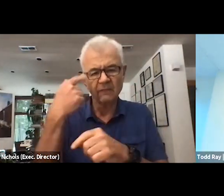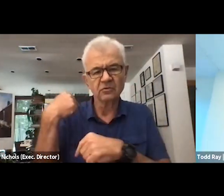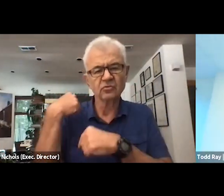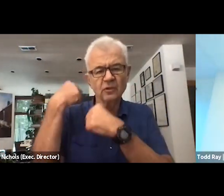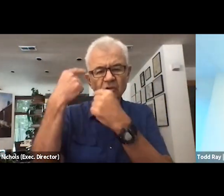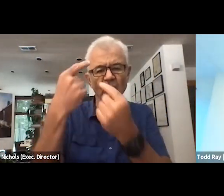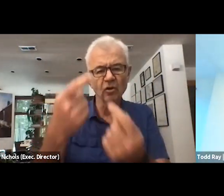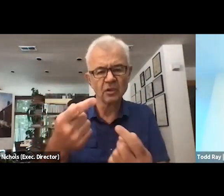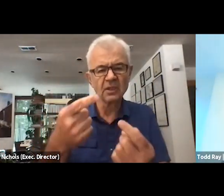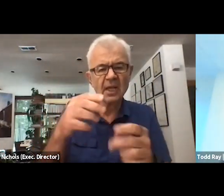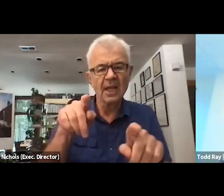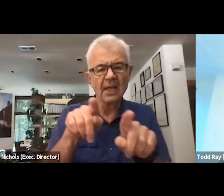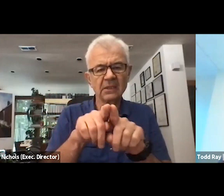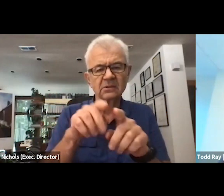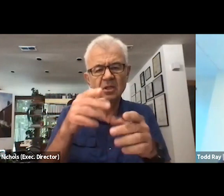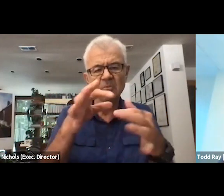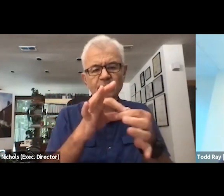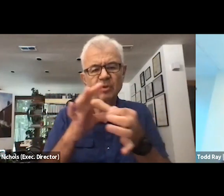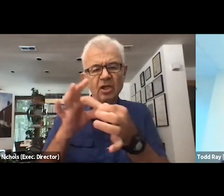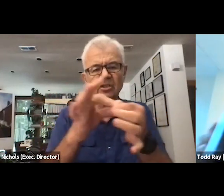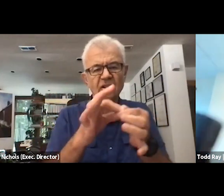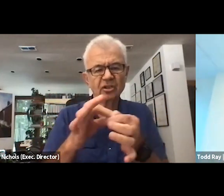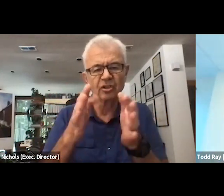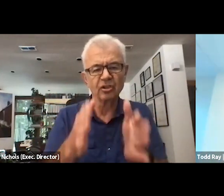from the University of Virginia.